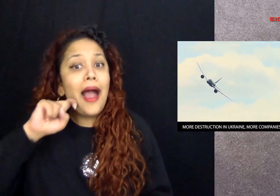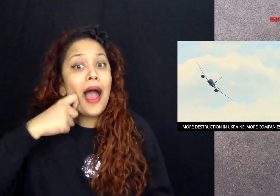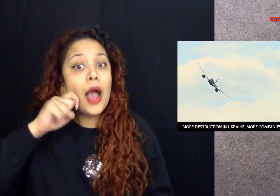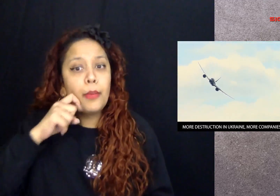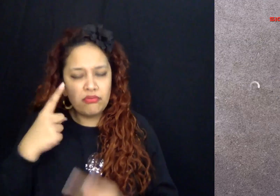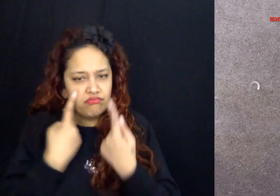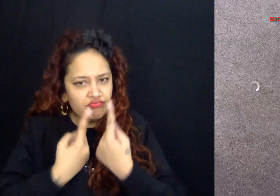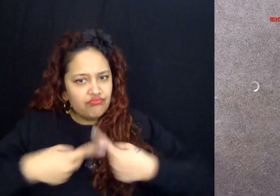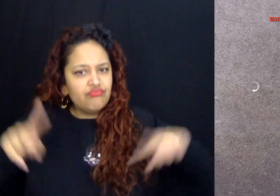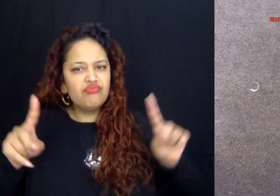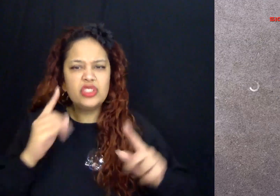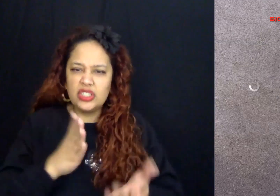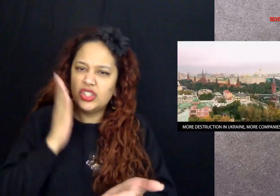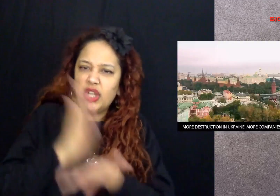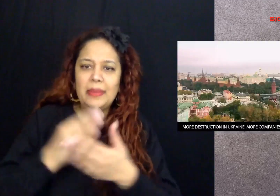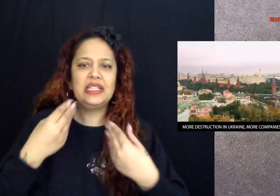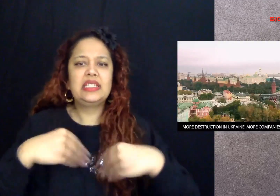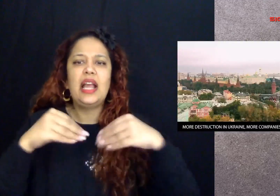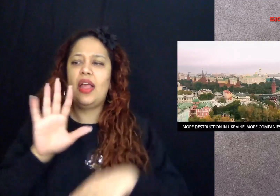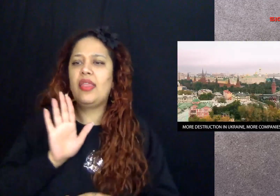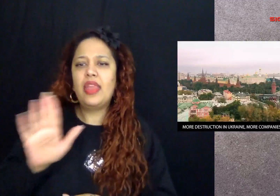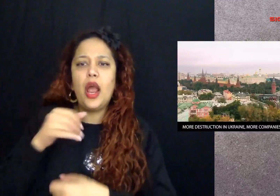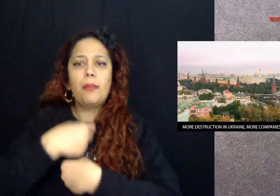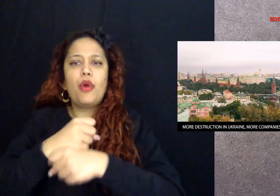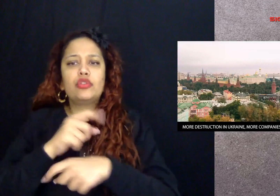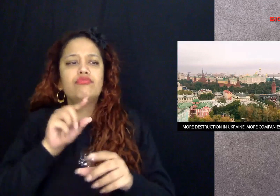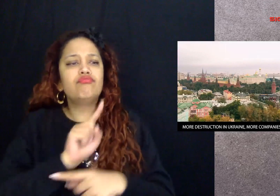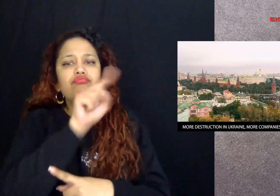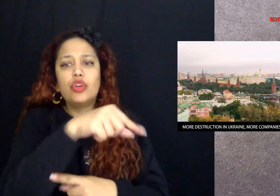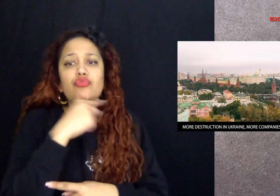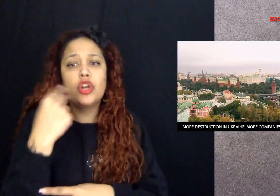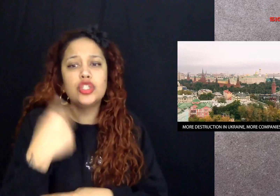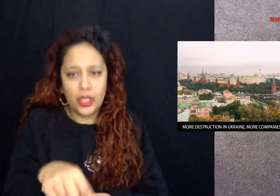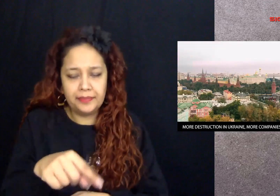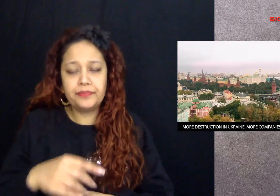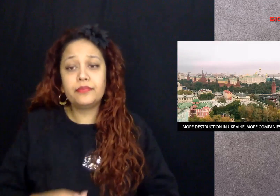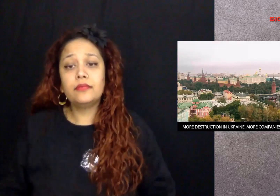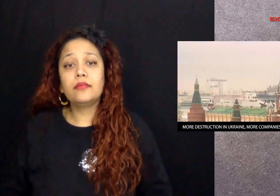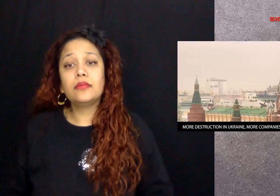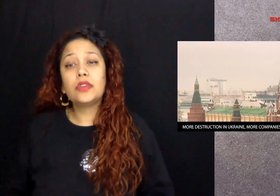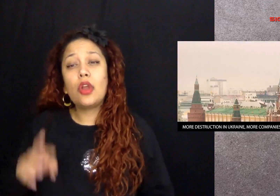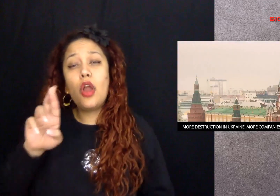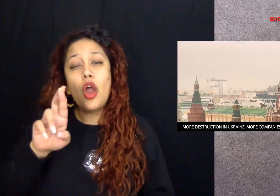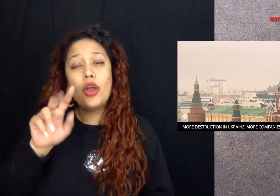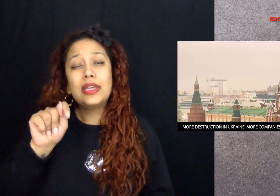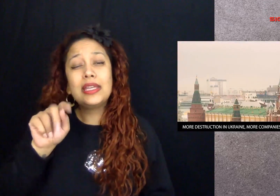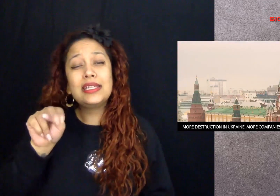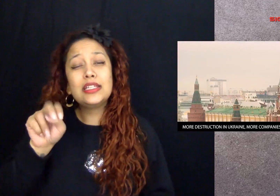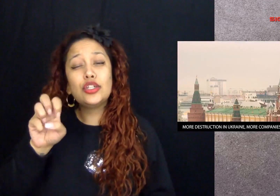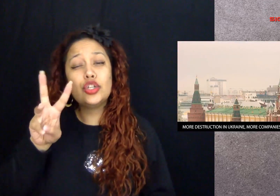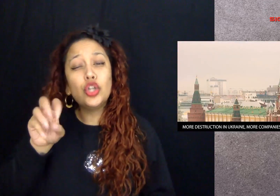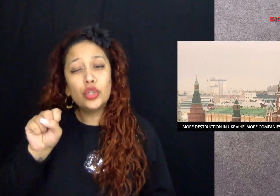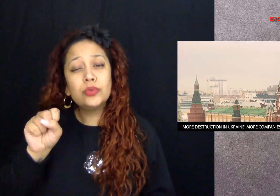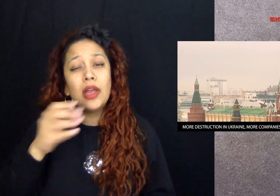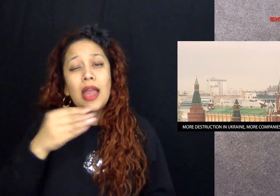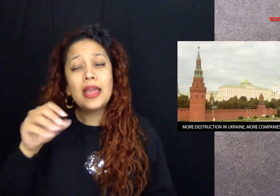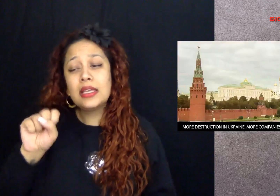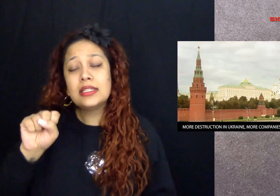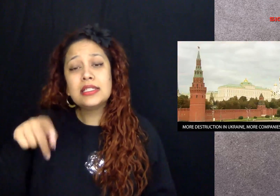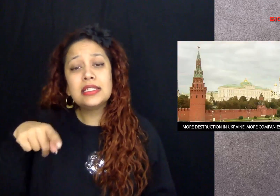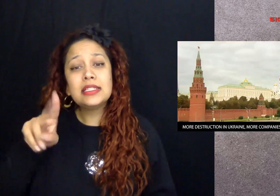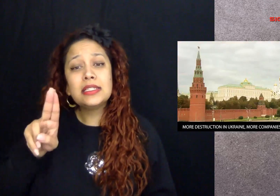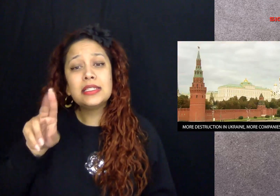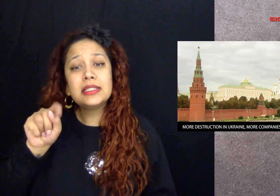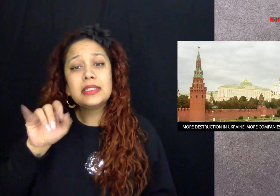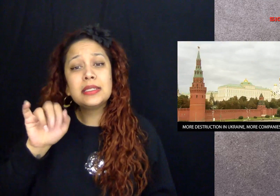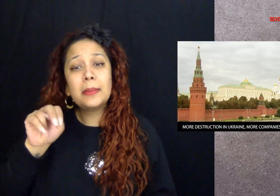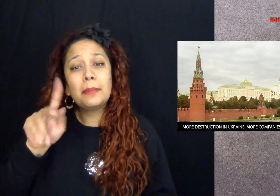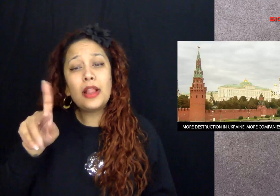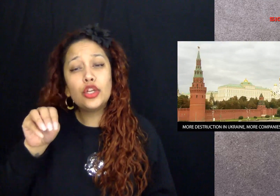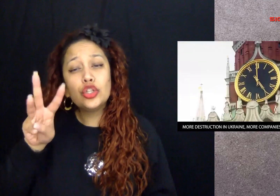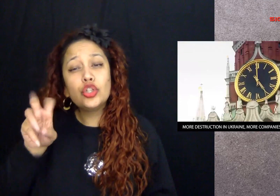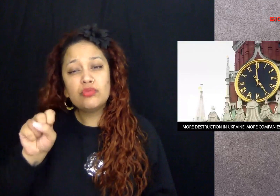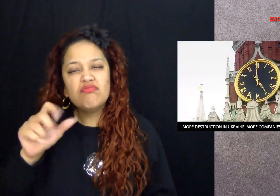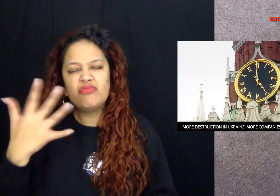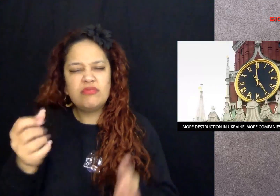have been halted and now Apple has announced it has stopped selling its products in Russia RT